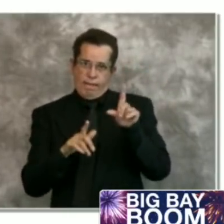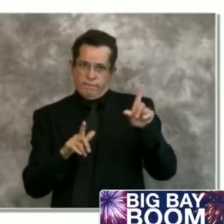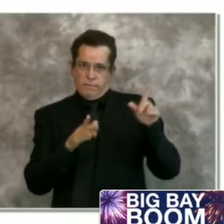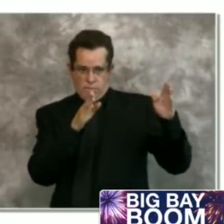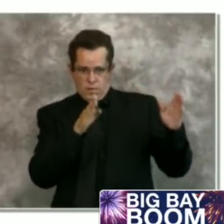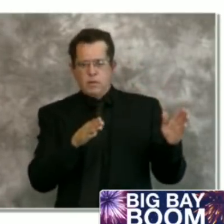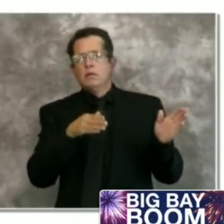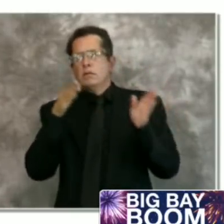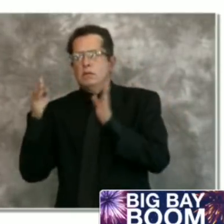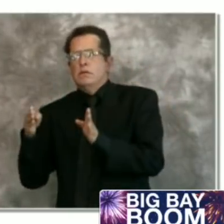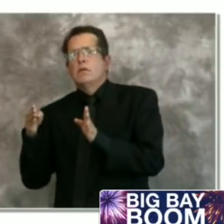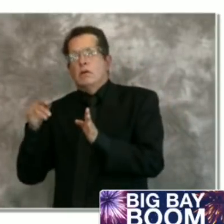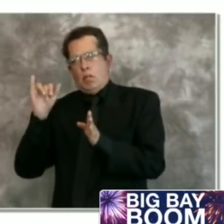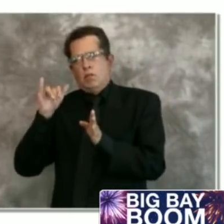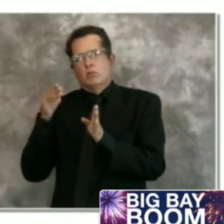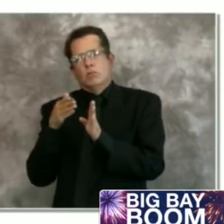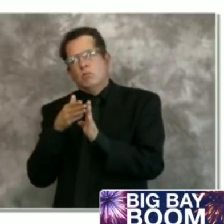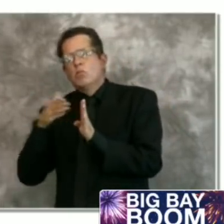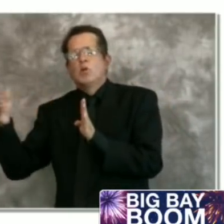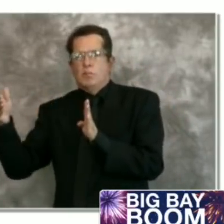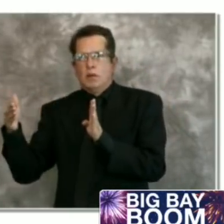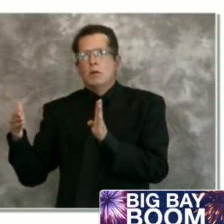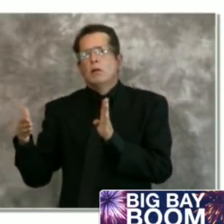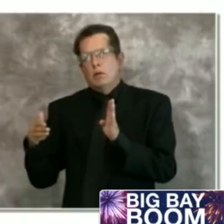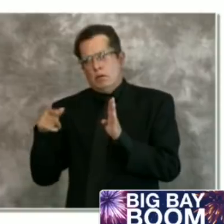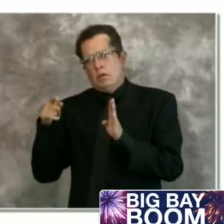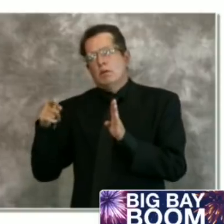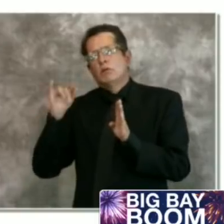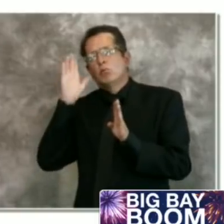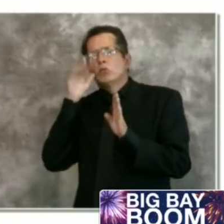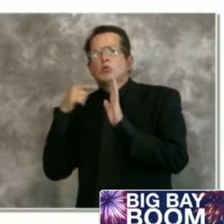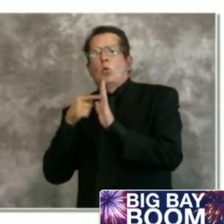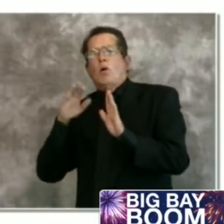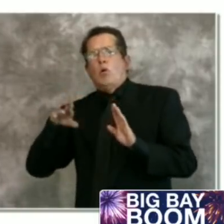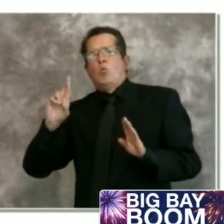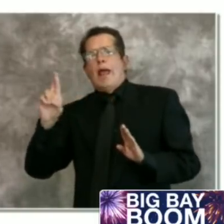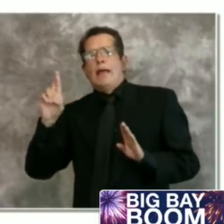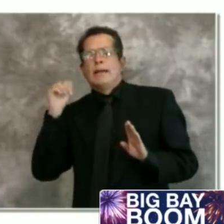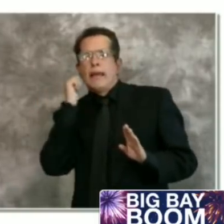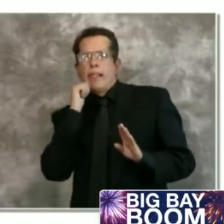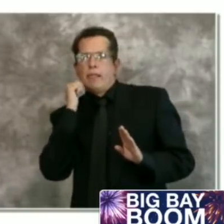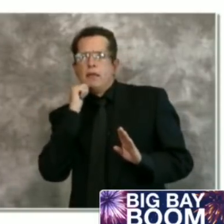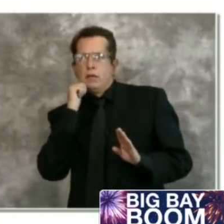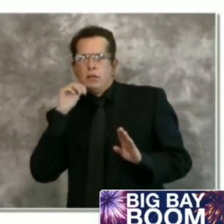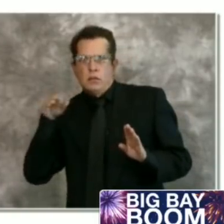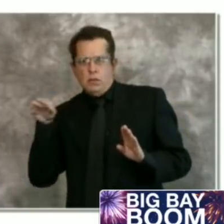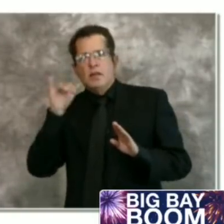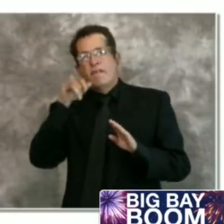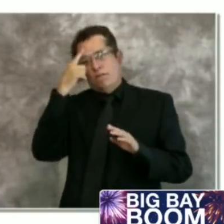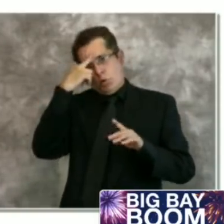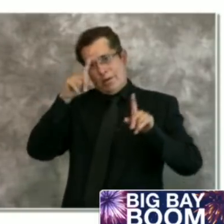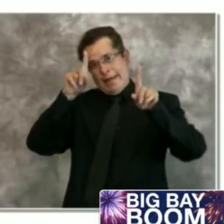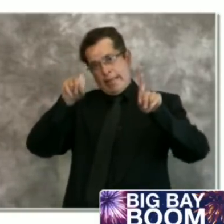SHOW A DATA. IN A WAY SHOWS WHATEVER PROGRESS HAS BEEN IN THE PRIOR WEEK'S LOCATED ON THE LEFT AND IN FOR THE MOST